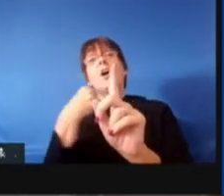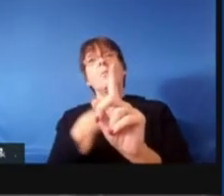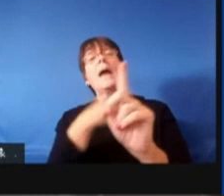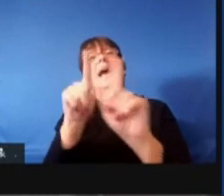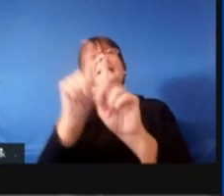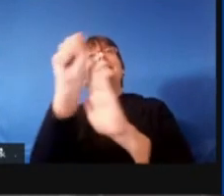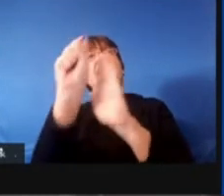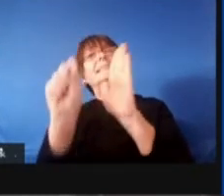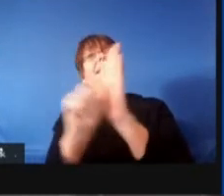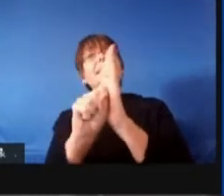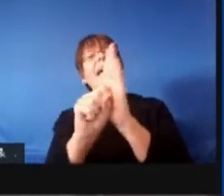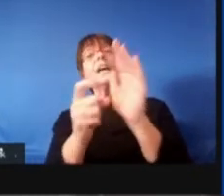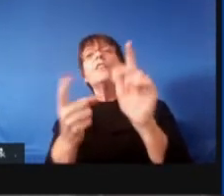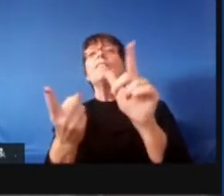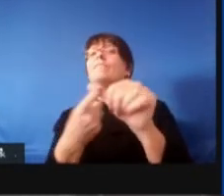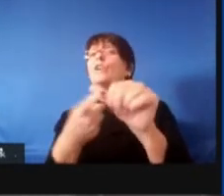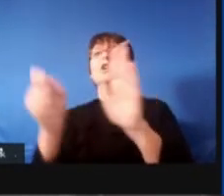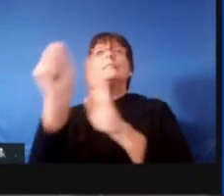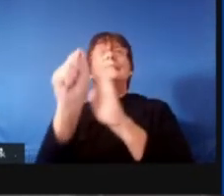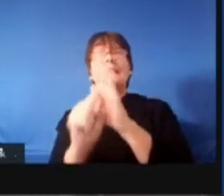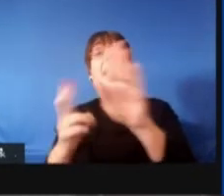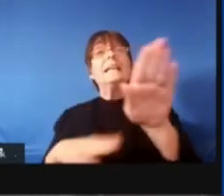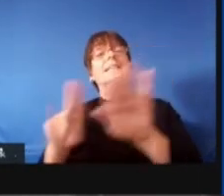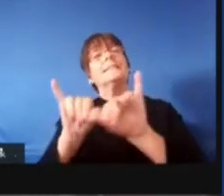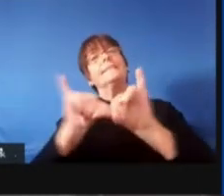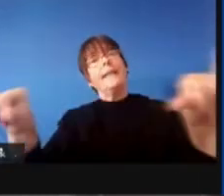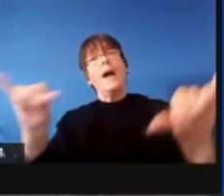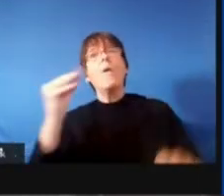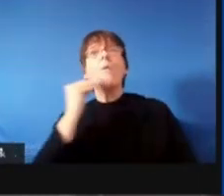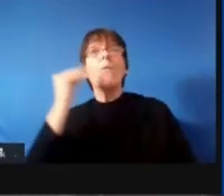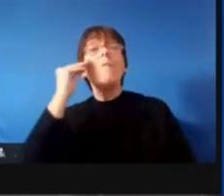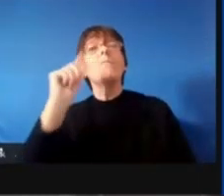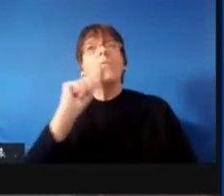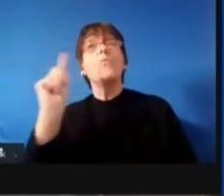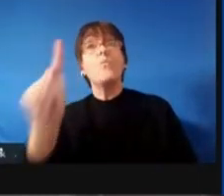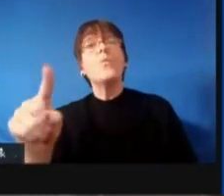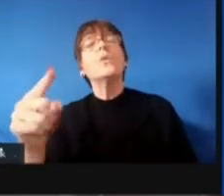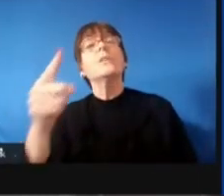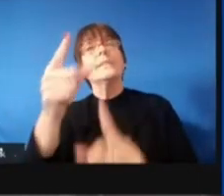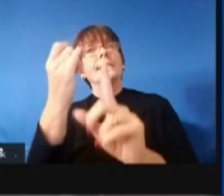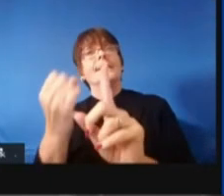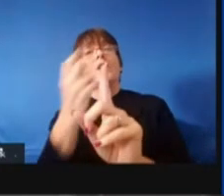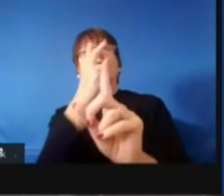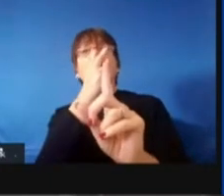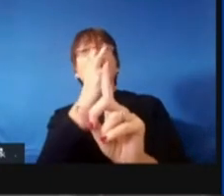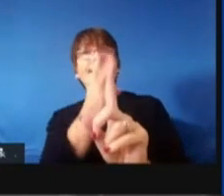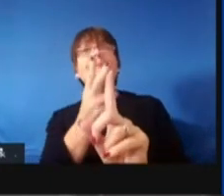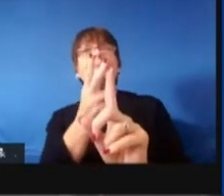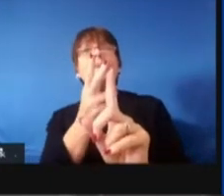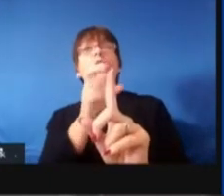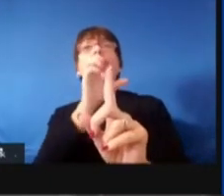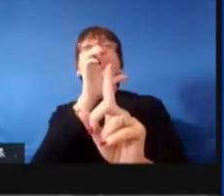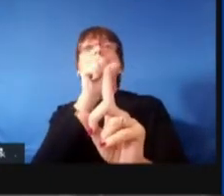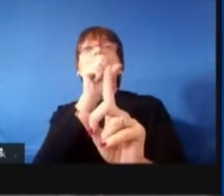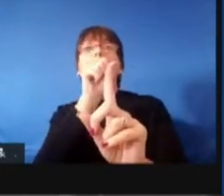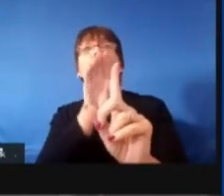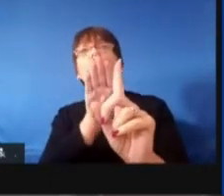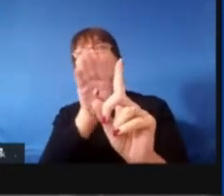DID THE FIRST THAT YOU SEE GOING VERTICALLY. THAT IS WHEN WE DID, AS THE